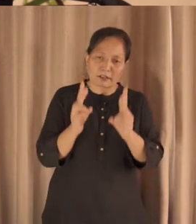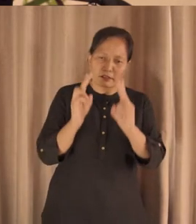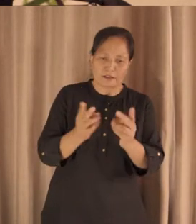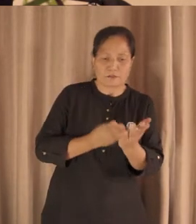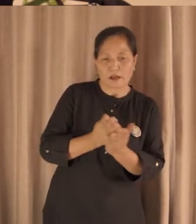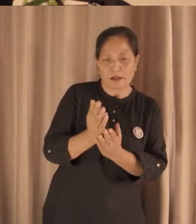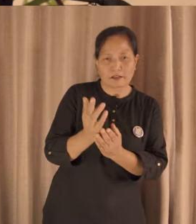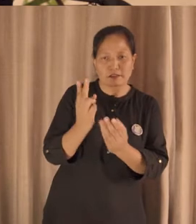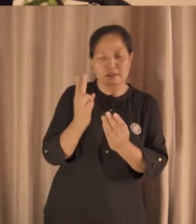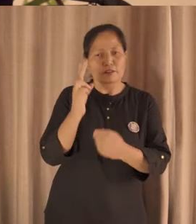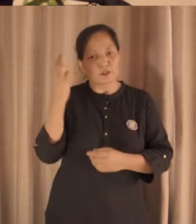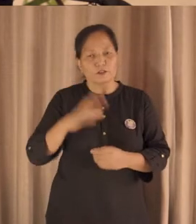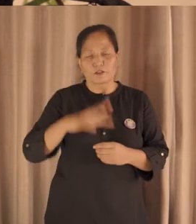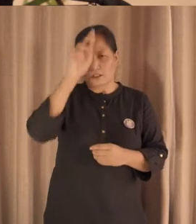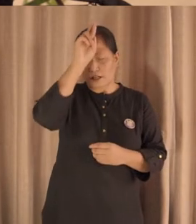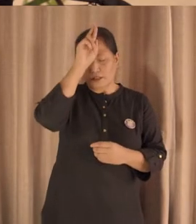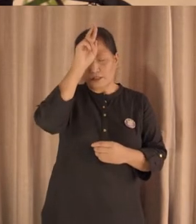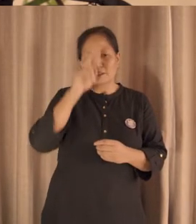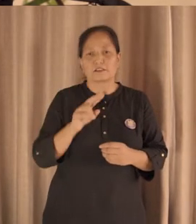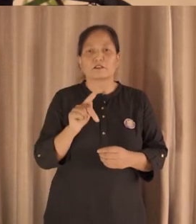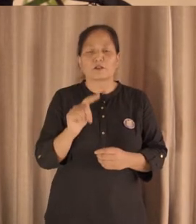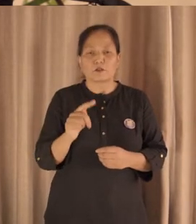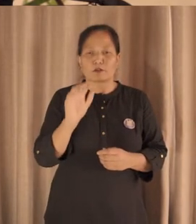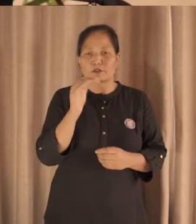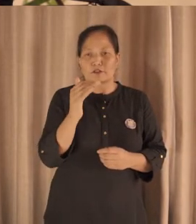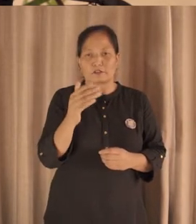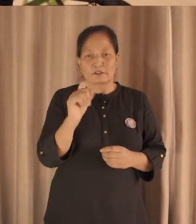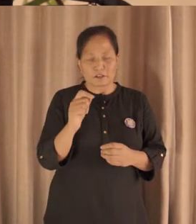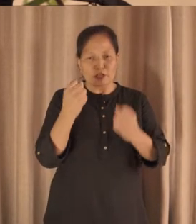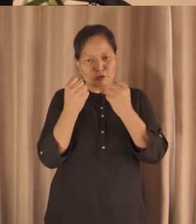They want development but with their identity and existence intact. They do not want encroachment